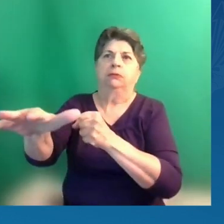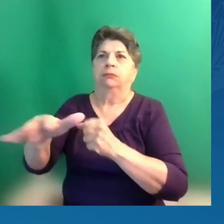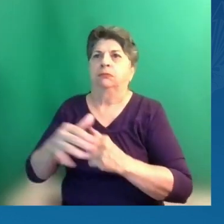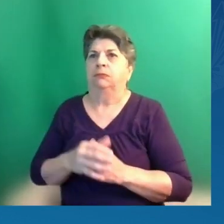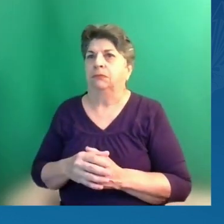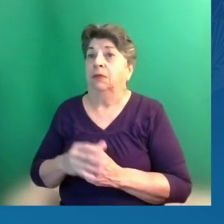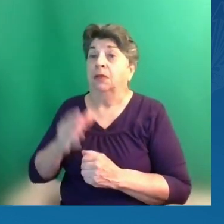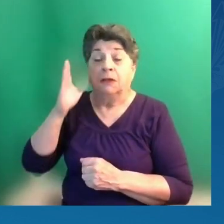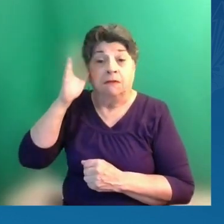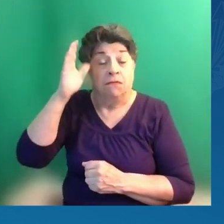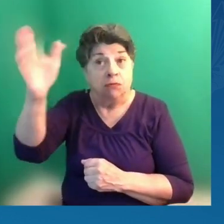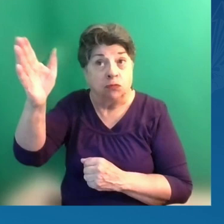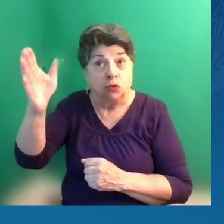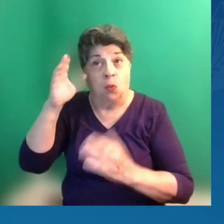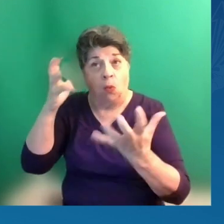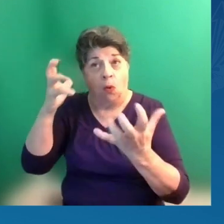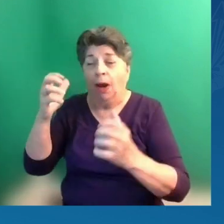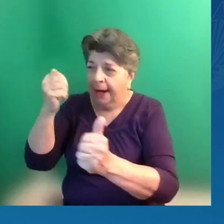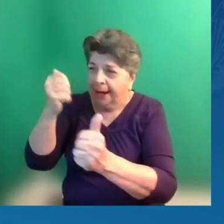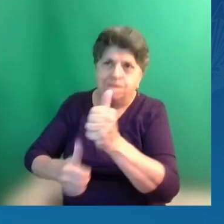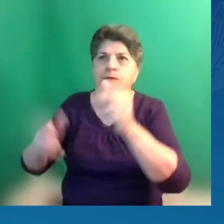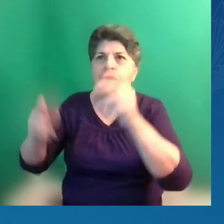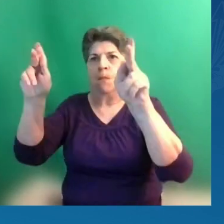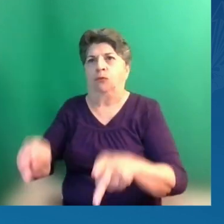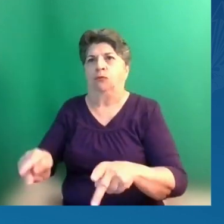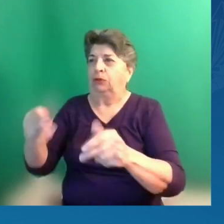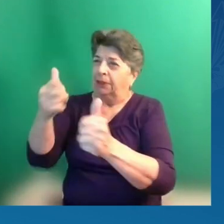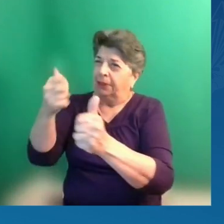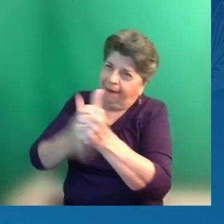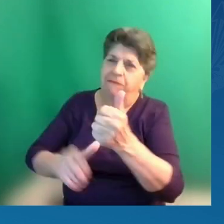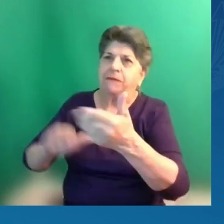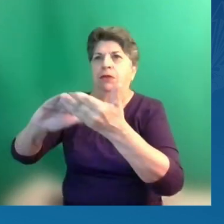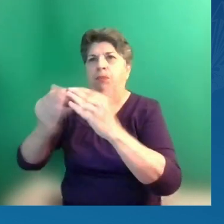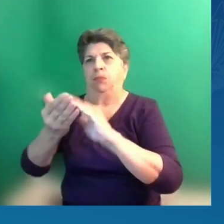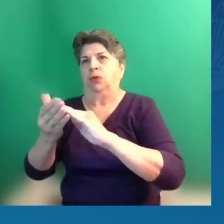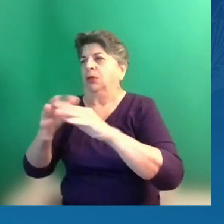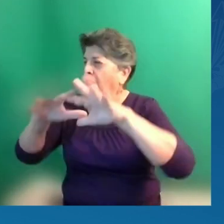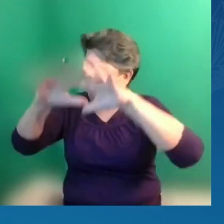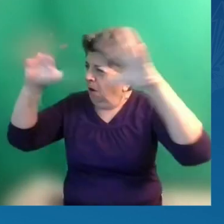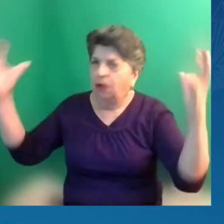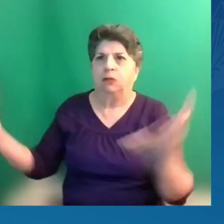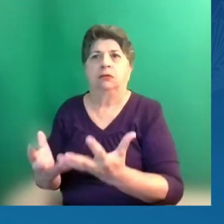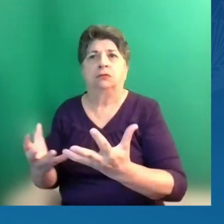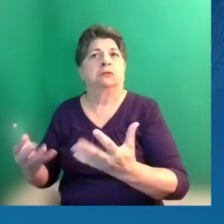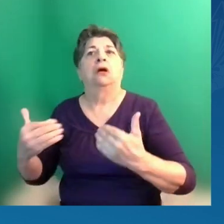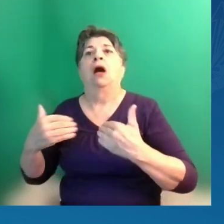to our world's most precious resource. Thank you all.